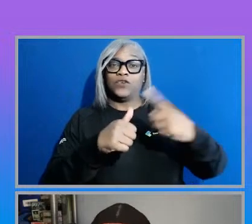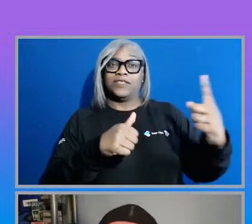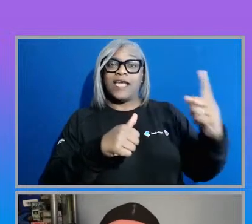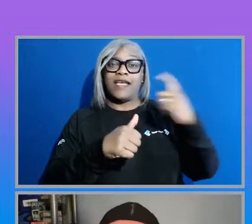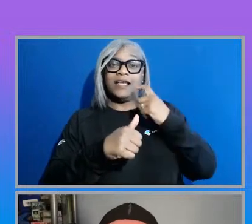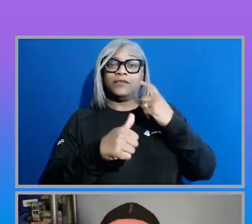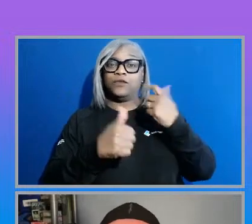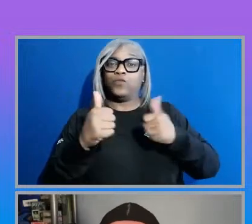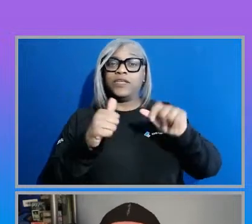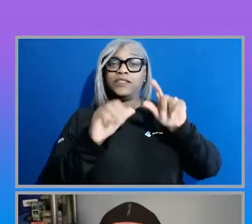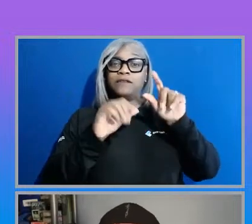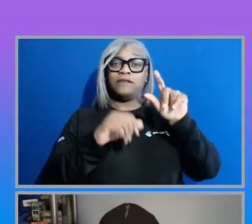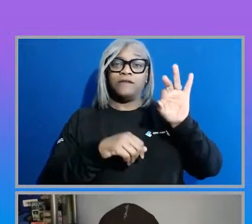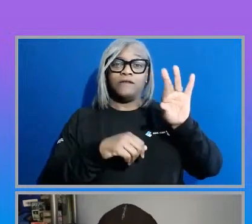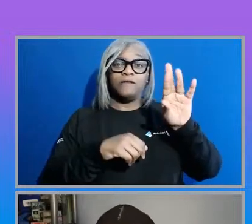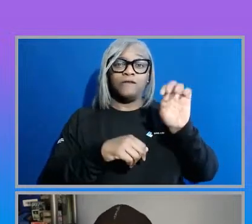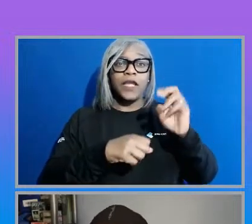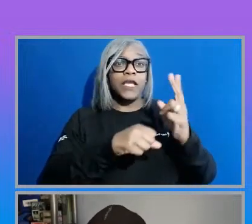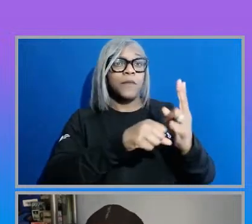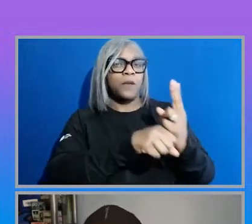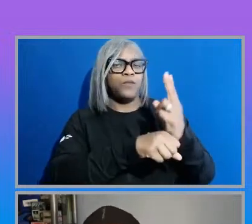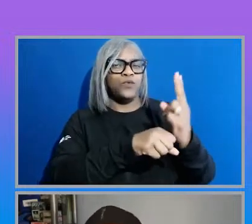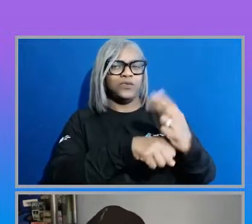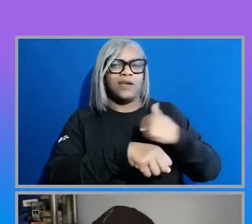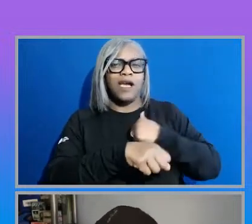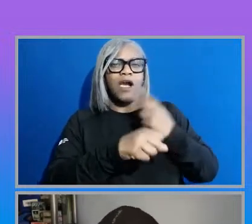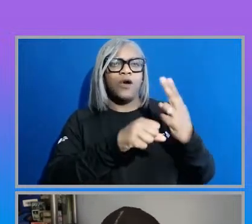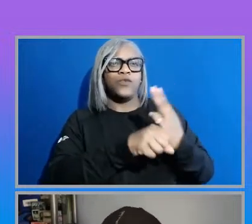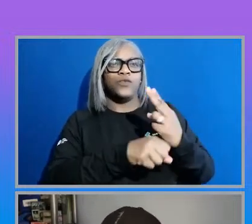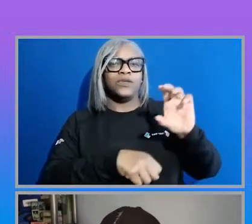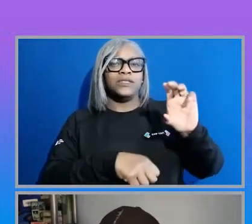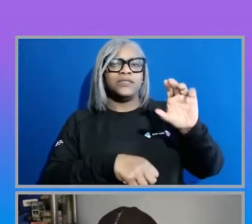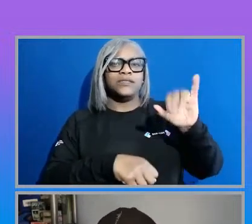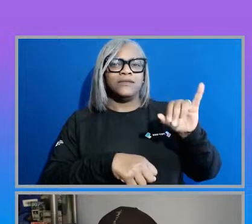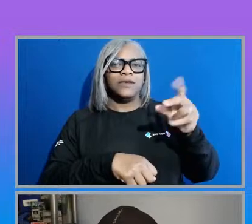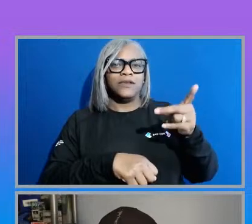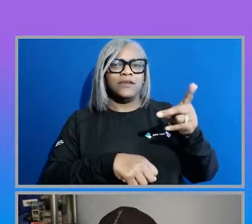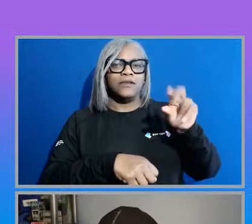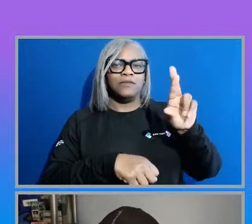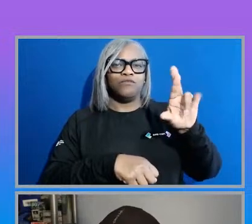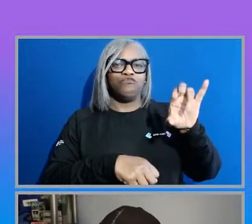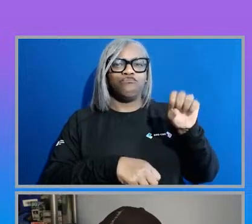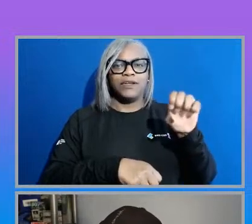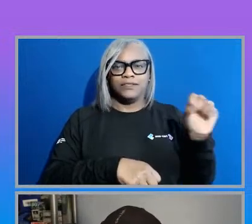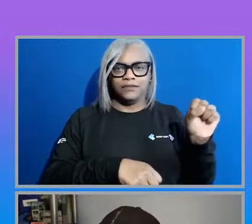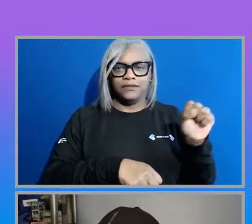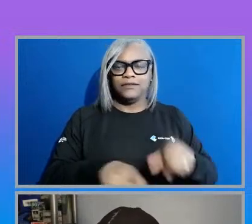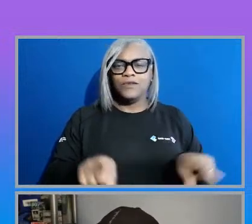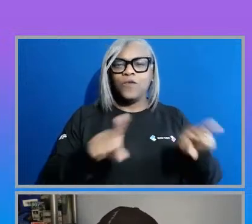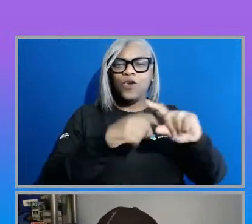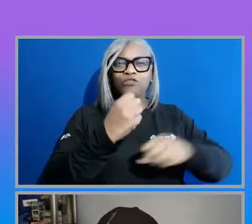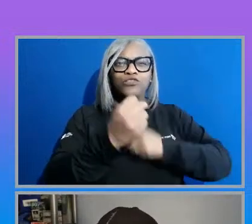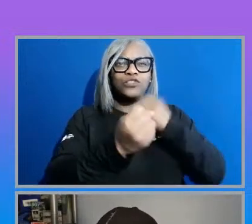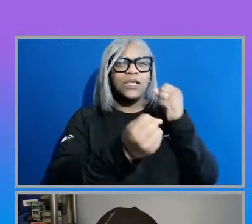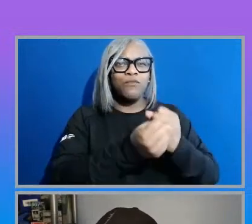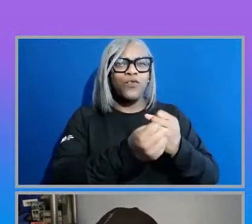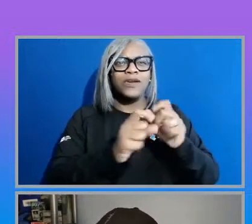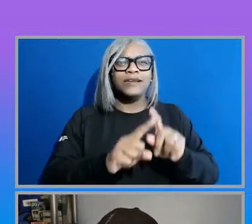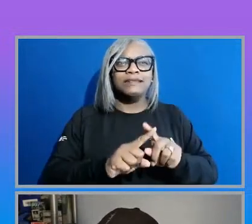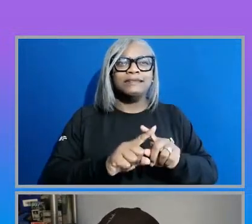framework I'm using. In this case I'm using Cypress. We support a whole bunch of different testing frameworks